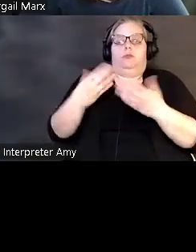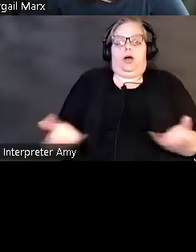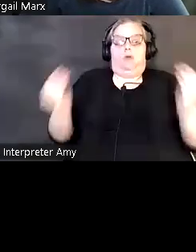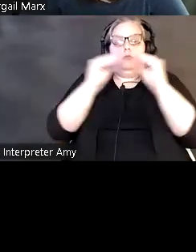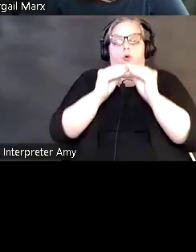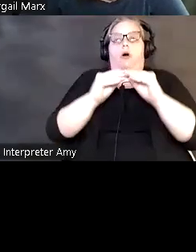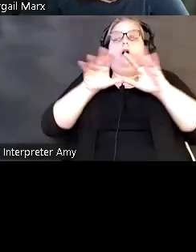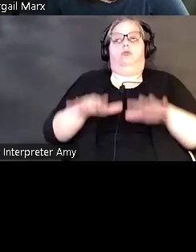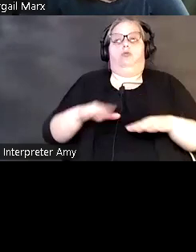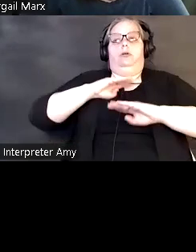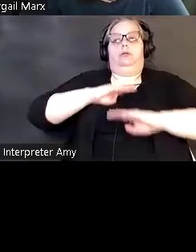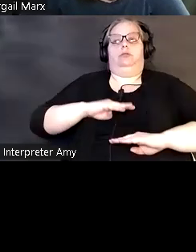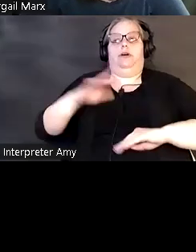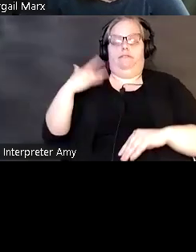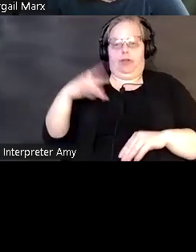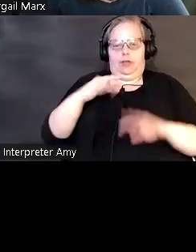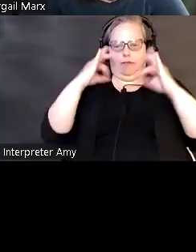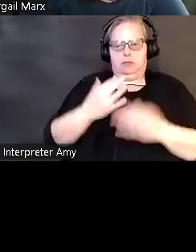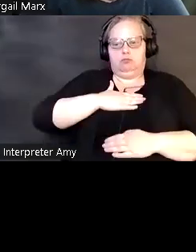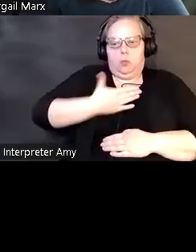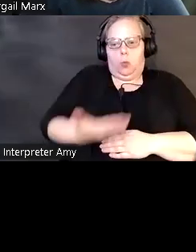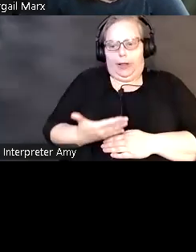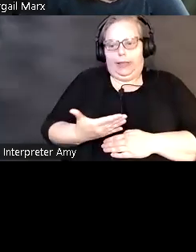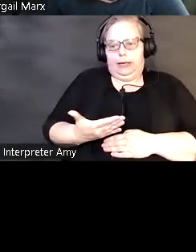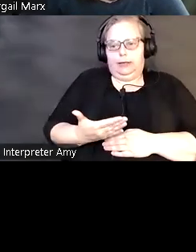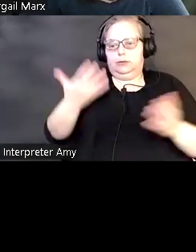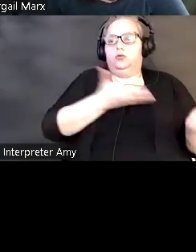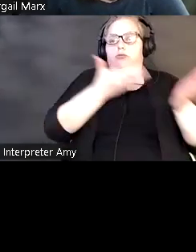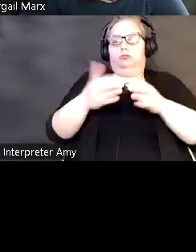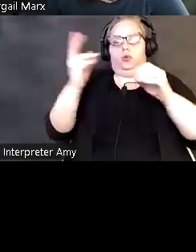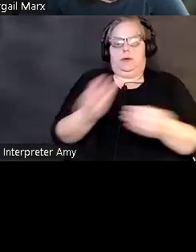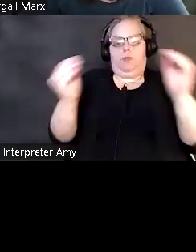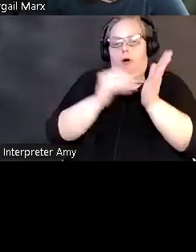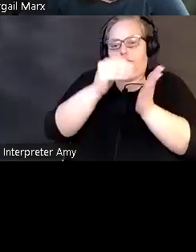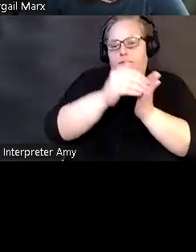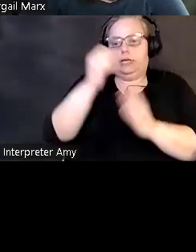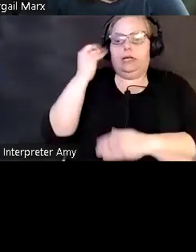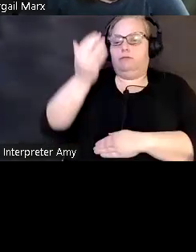You find that families are willing to take it out and do more with if they know that it's